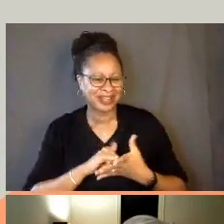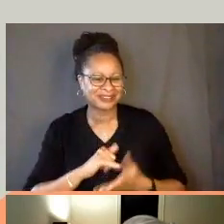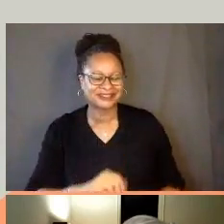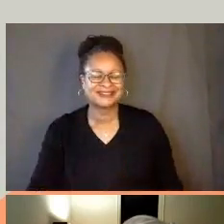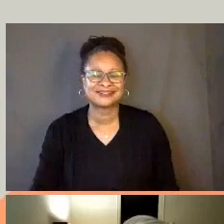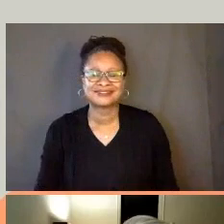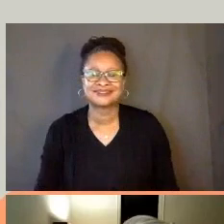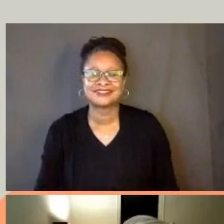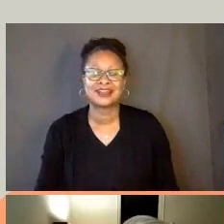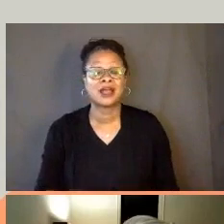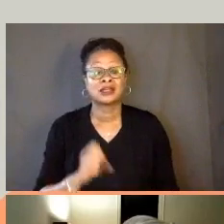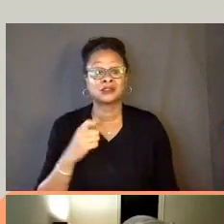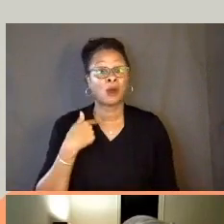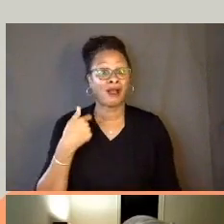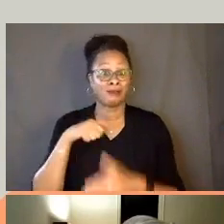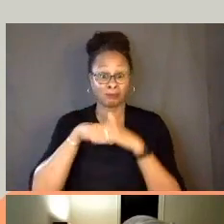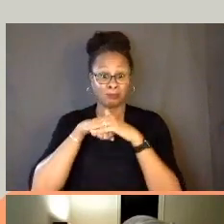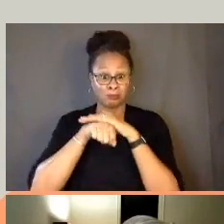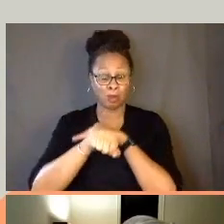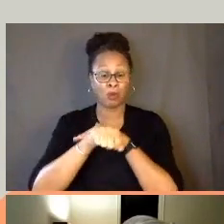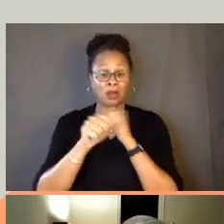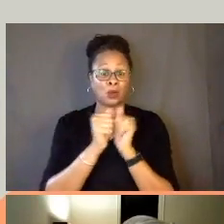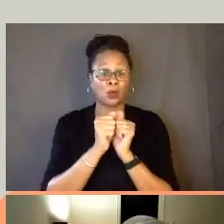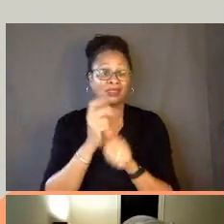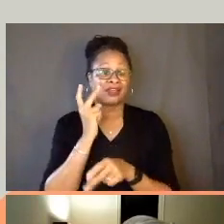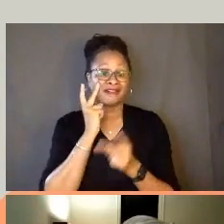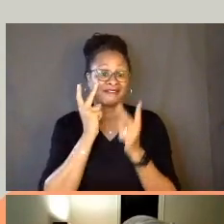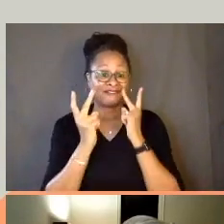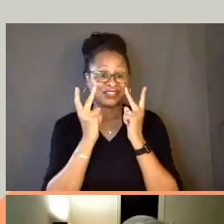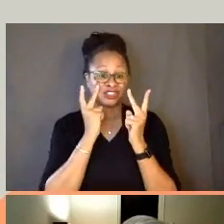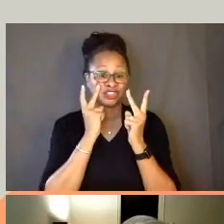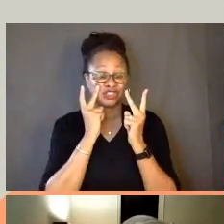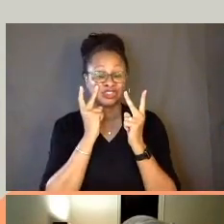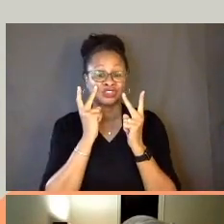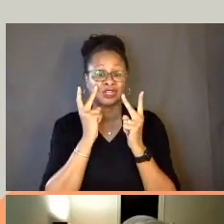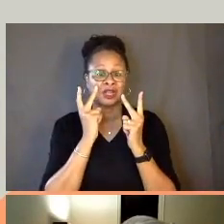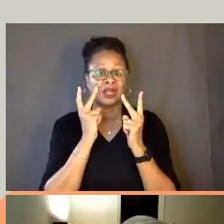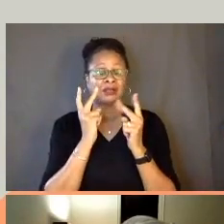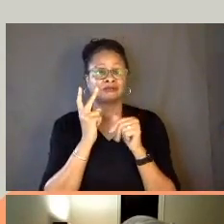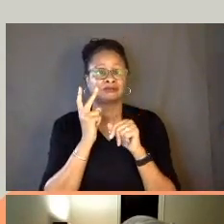So I was born with vision out of my right eye.